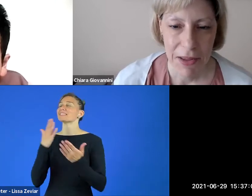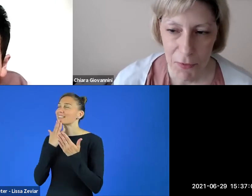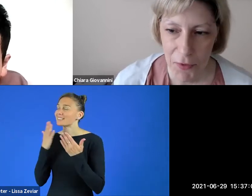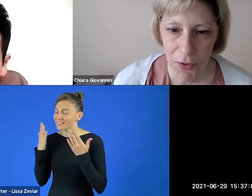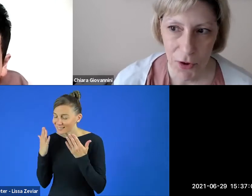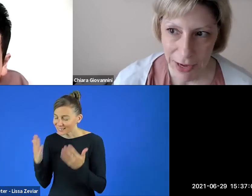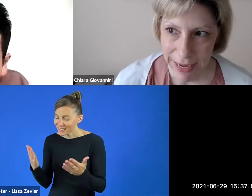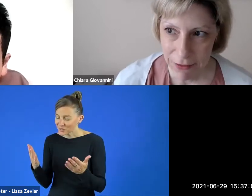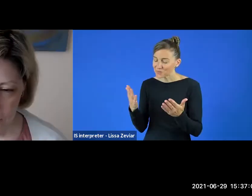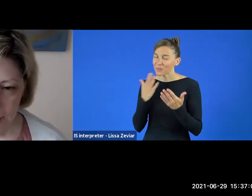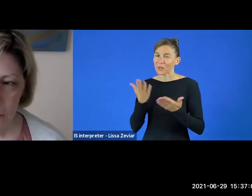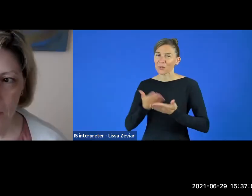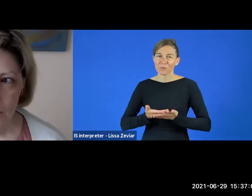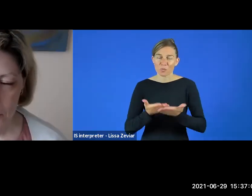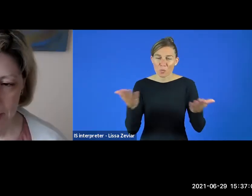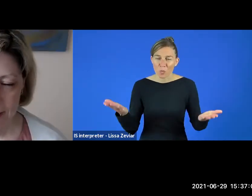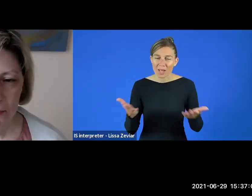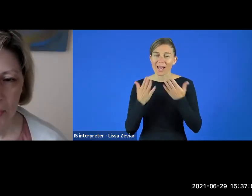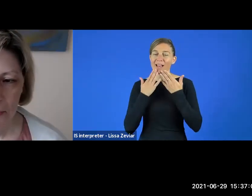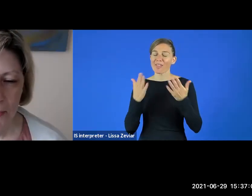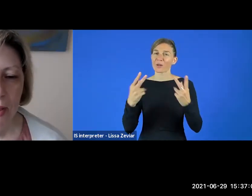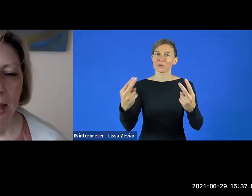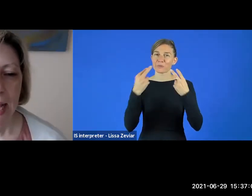Thank you for joining us. We are pleased to have you.